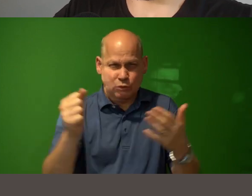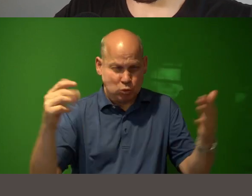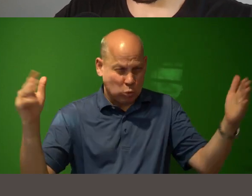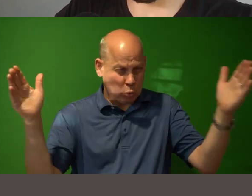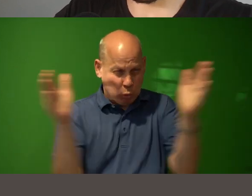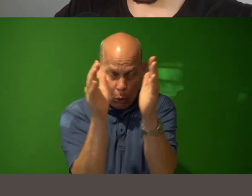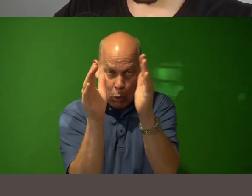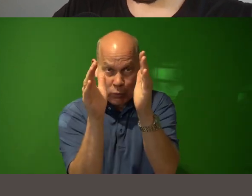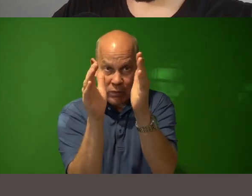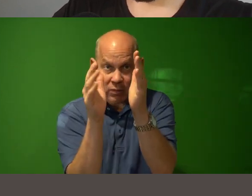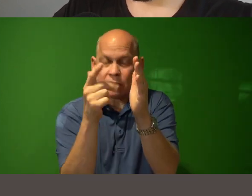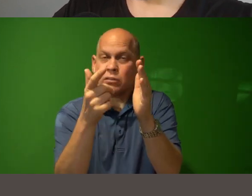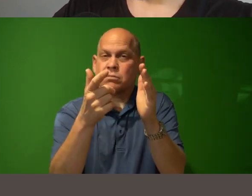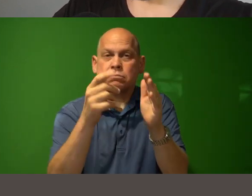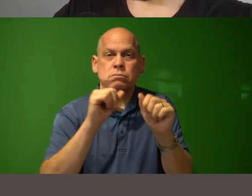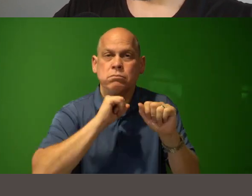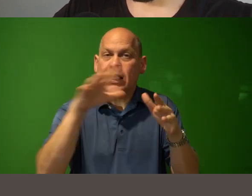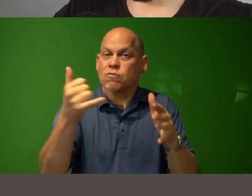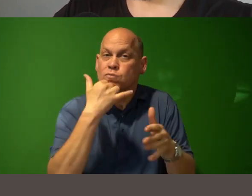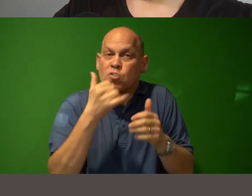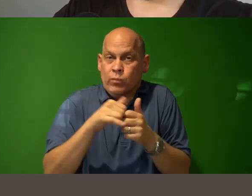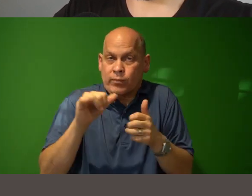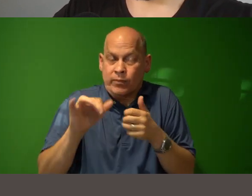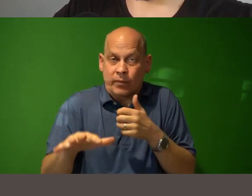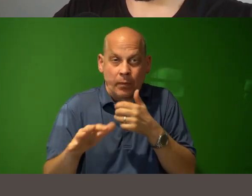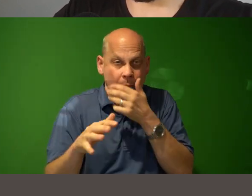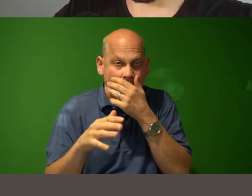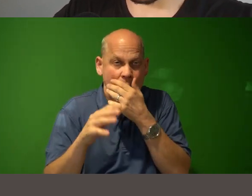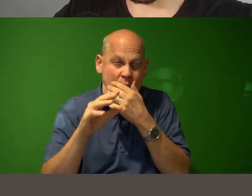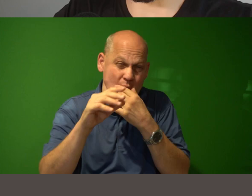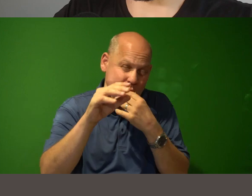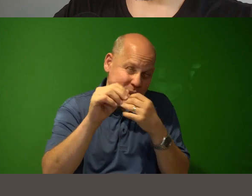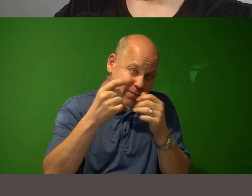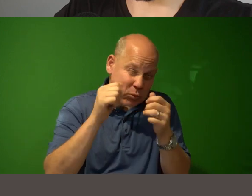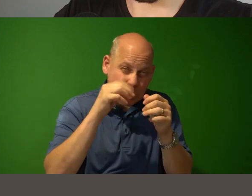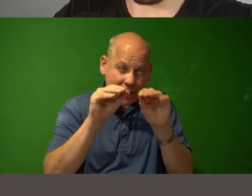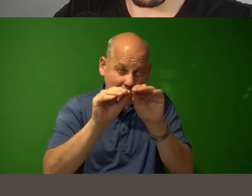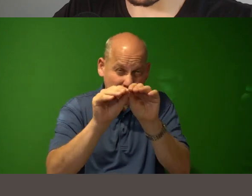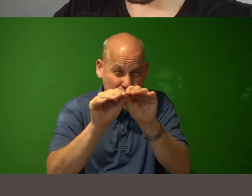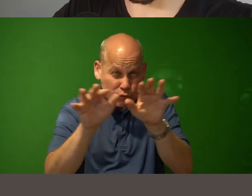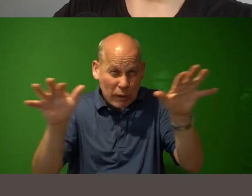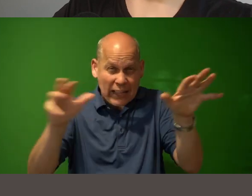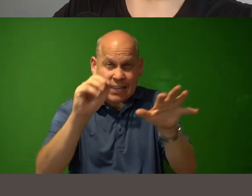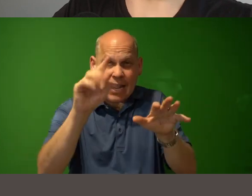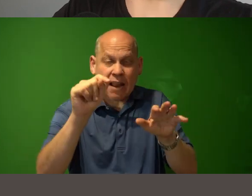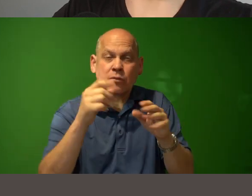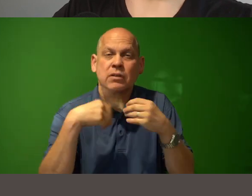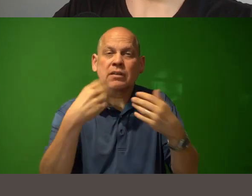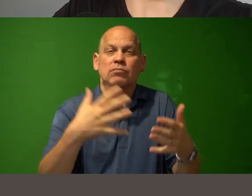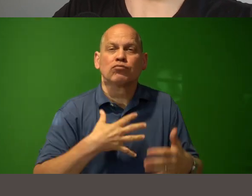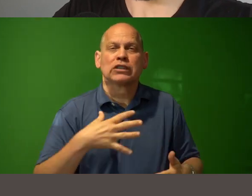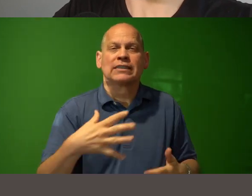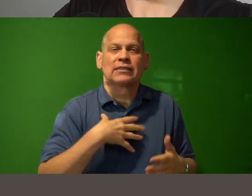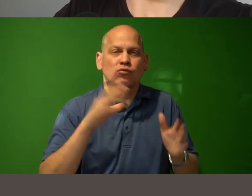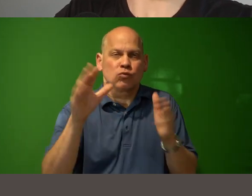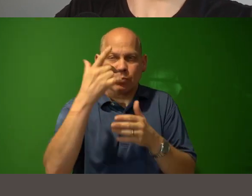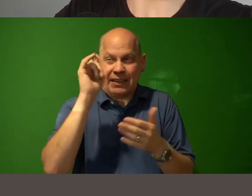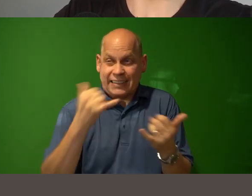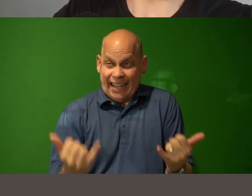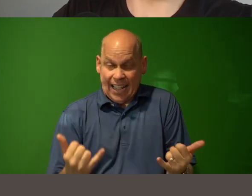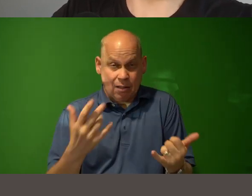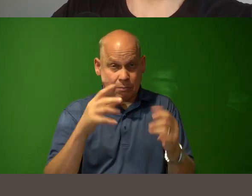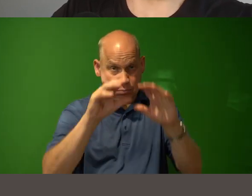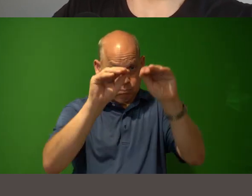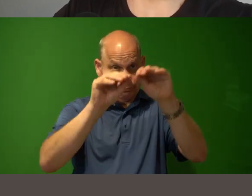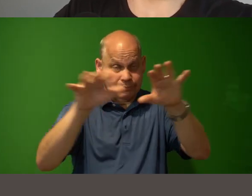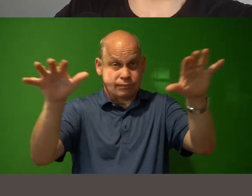So nothing wrong to then spread them out and give them some breathing room because here it still pulls together.